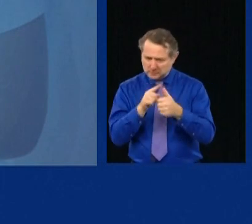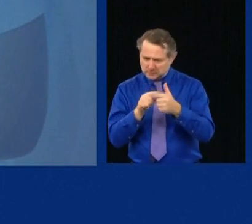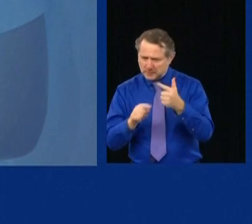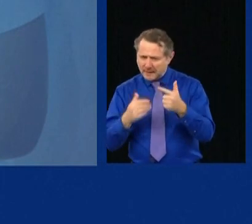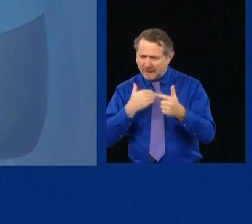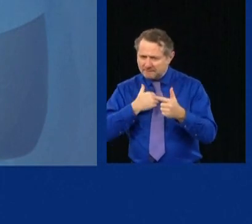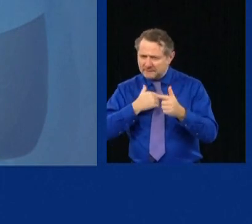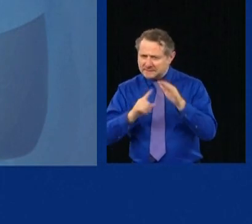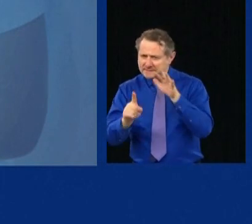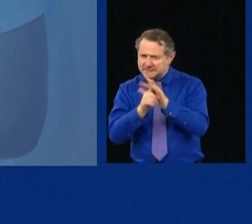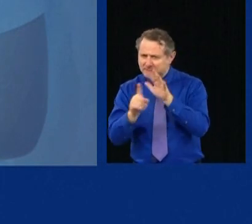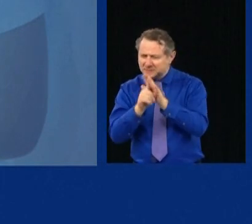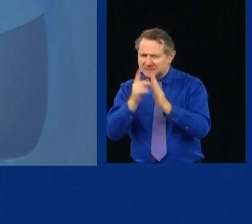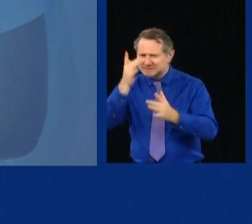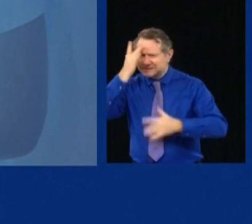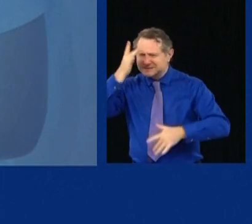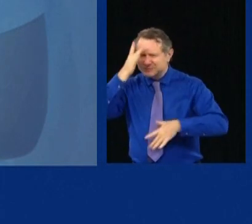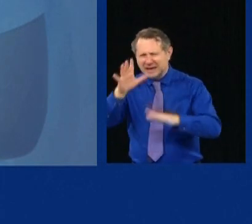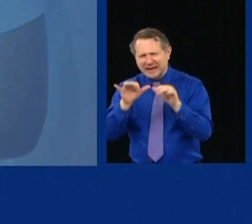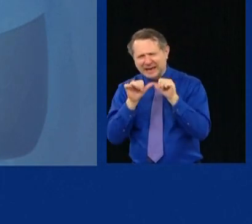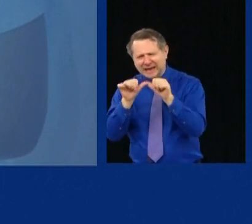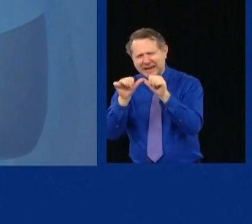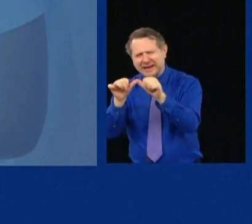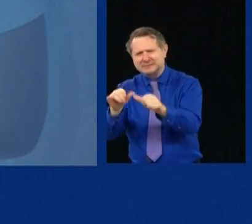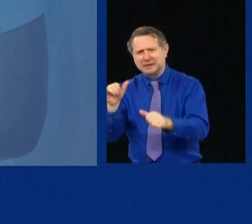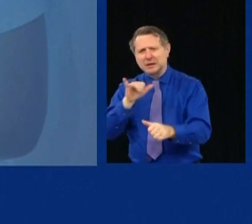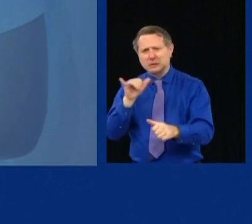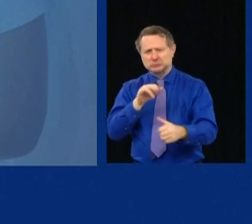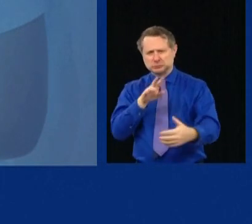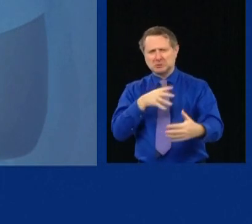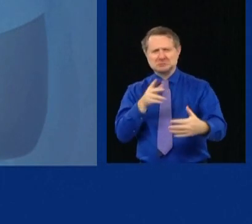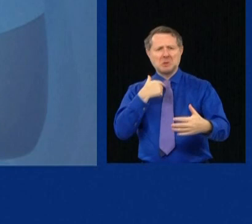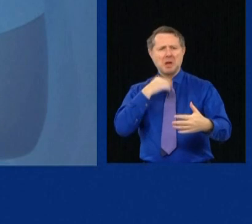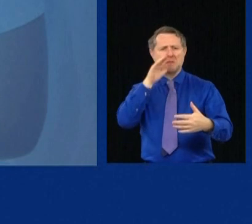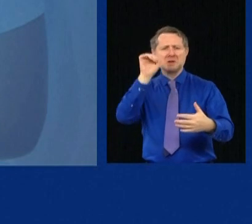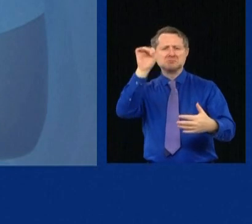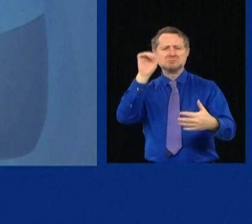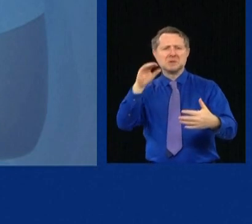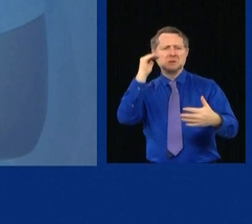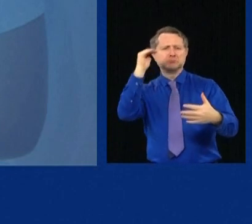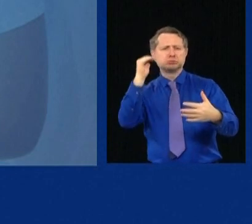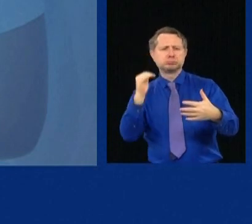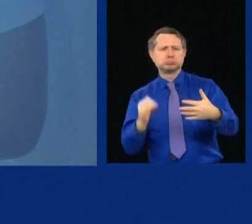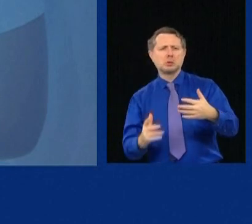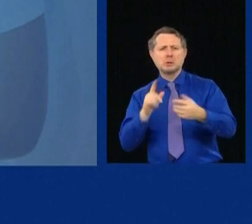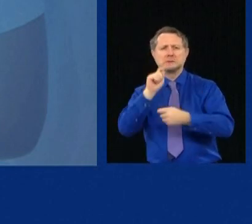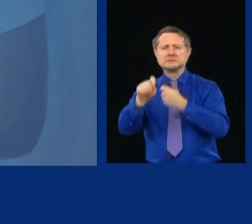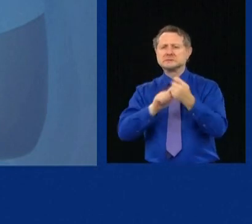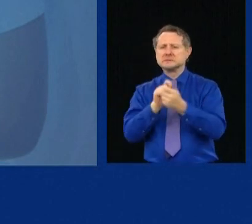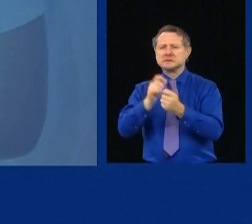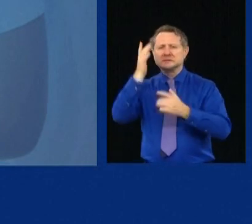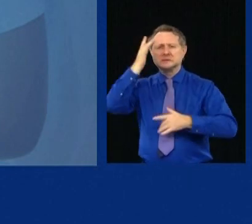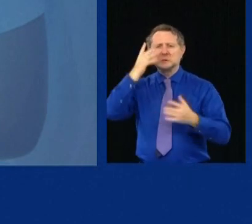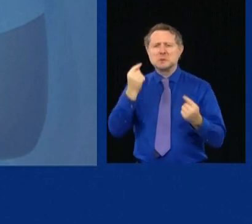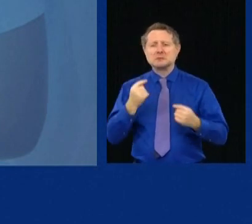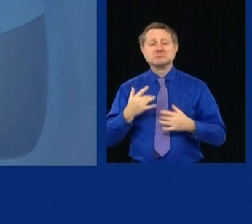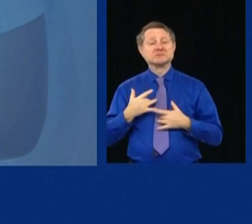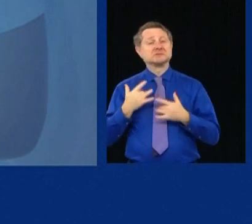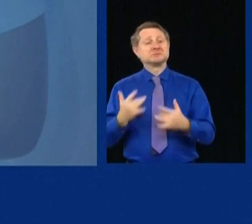THIS. THE KEY IS PROLONGED FEVER AND THEN YOU SEE ON THE CHART THE